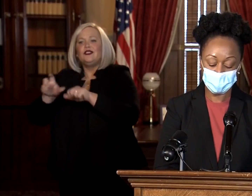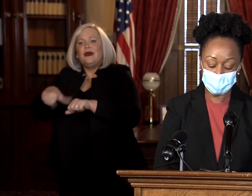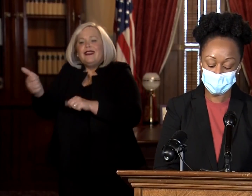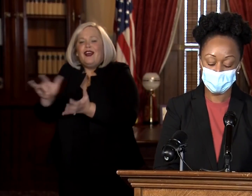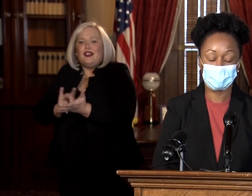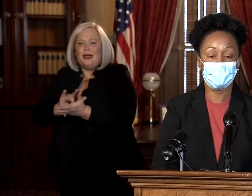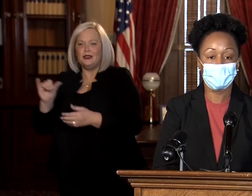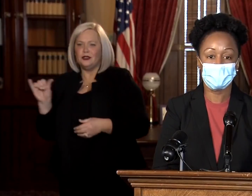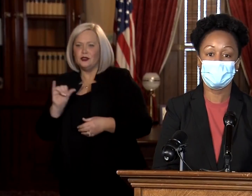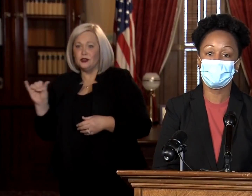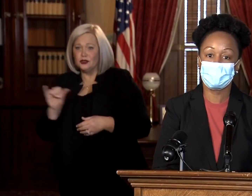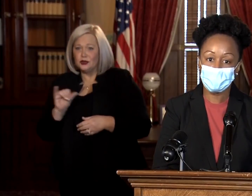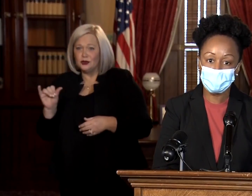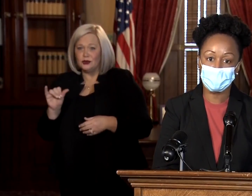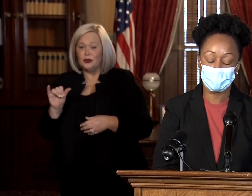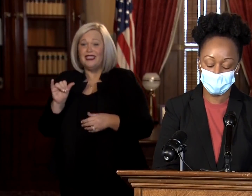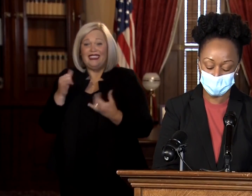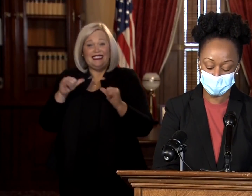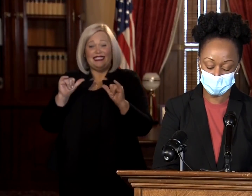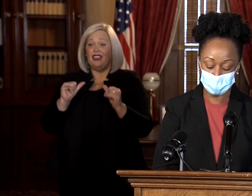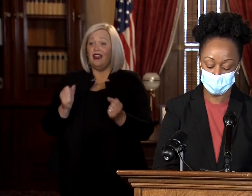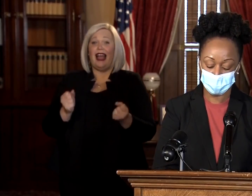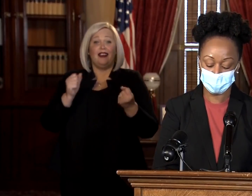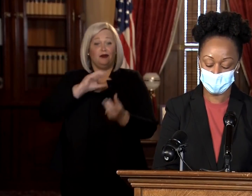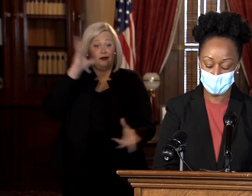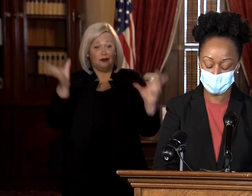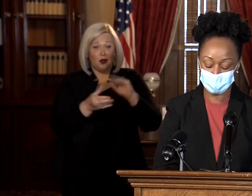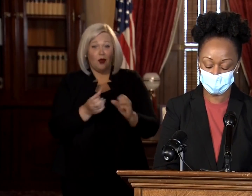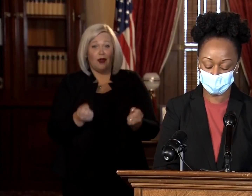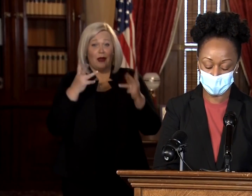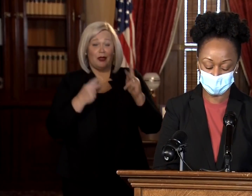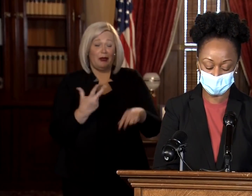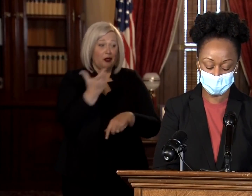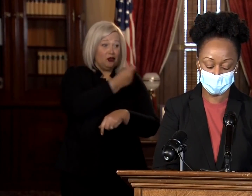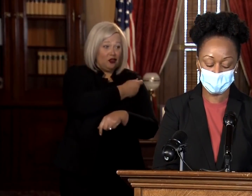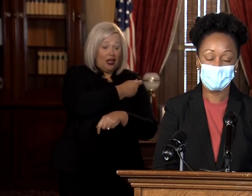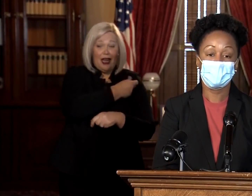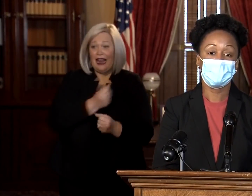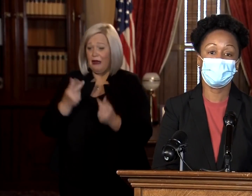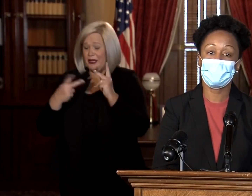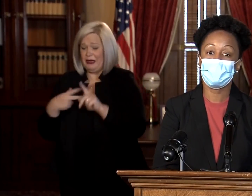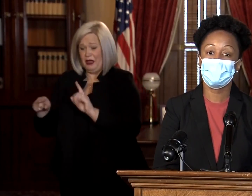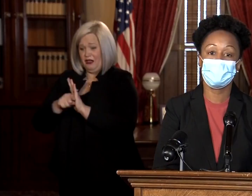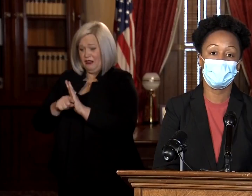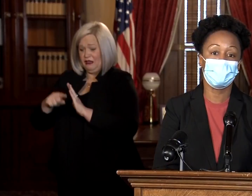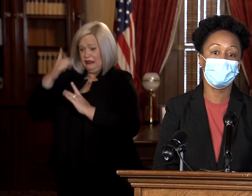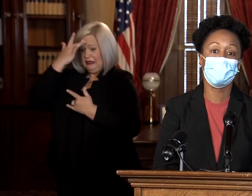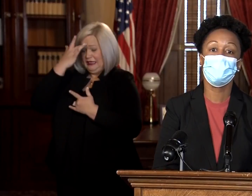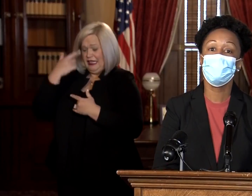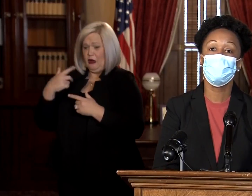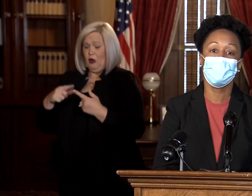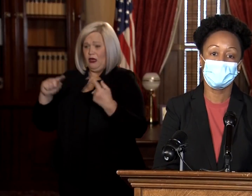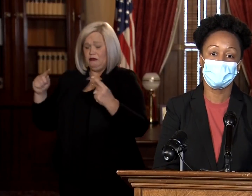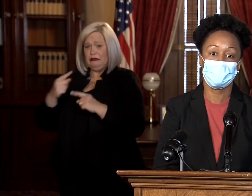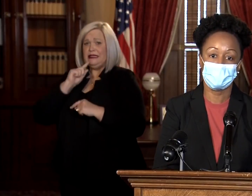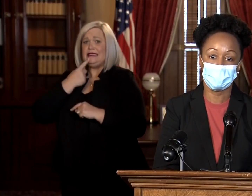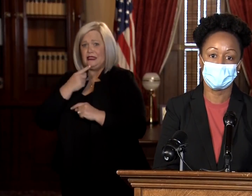severe allergic reactions to other medications in the past, other medications in the past, and that there are still very and that there are still very few reports of allergic few reports of allergic reactions to the Vaccines